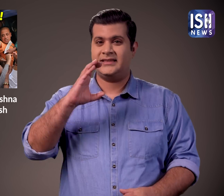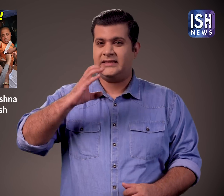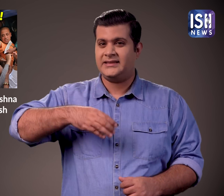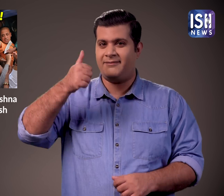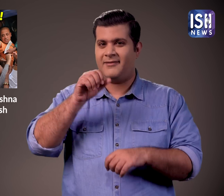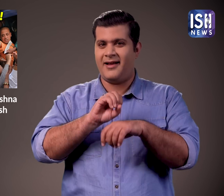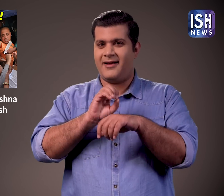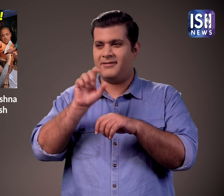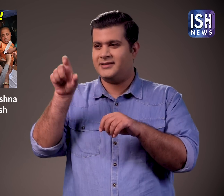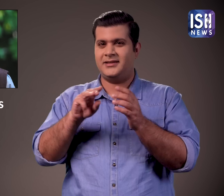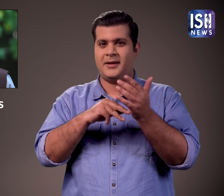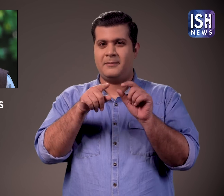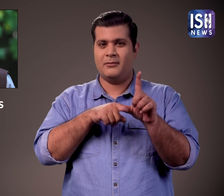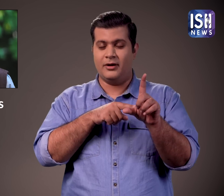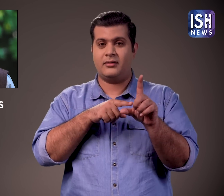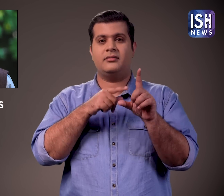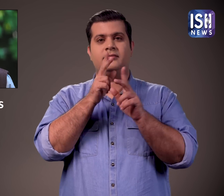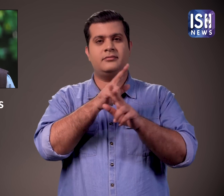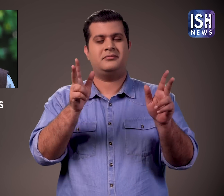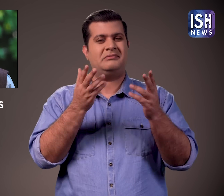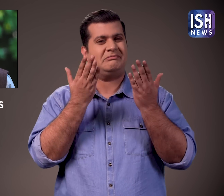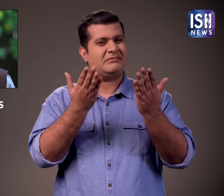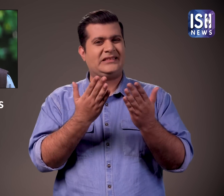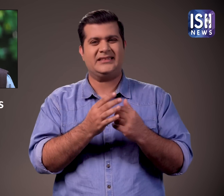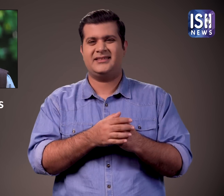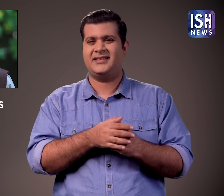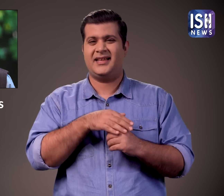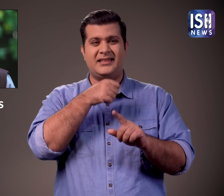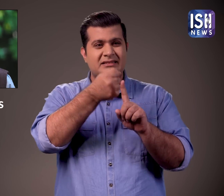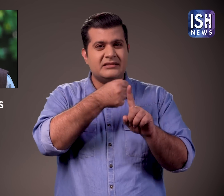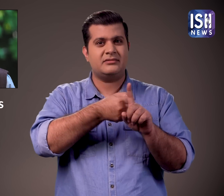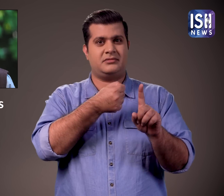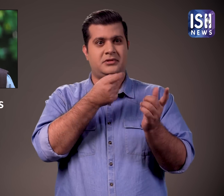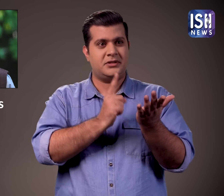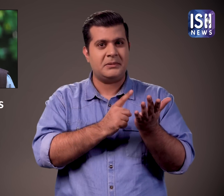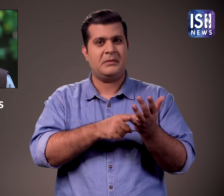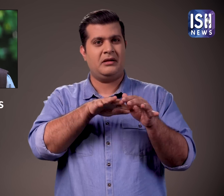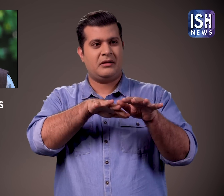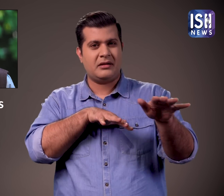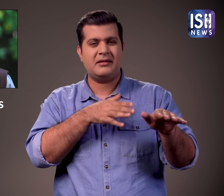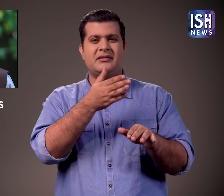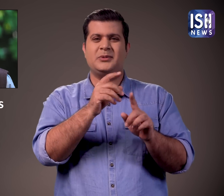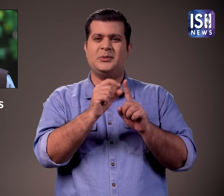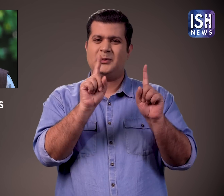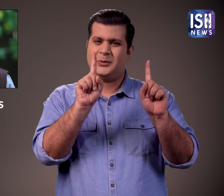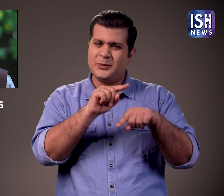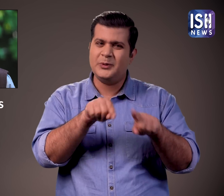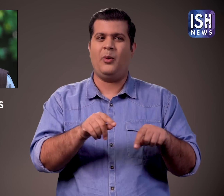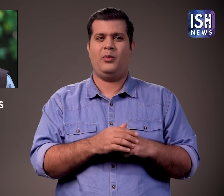Chief Adviser Yunus said that the violence and rallies were all inappropriate.